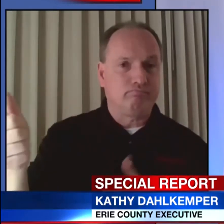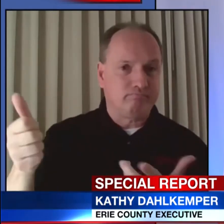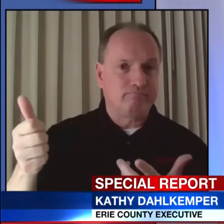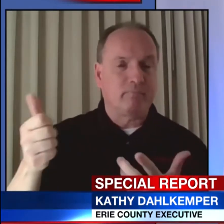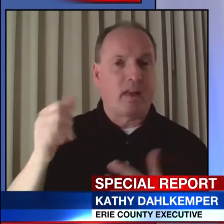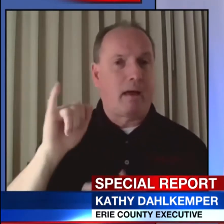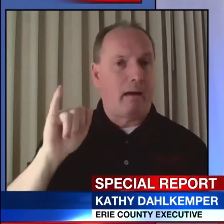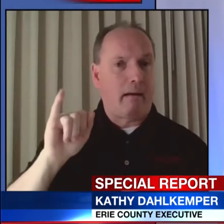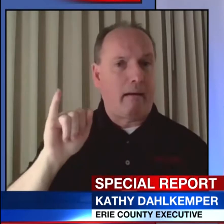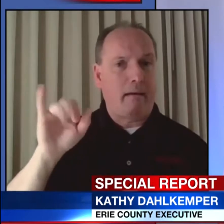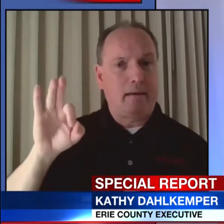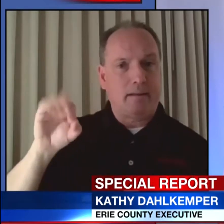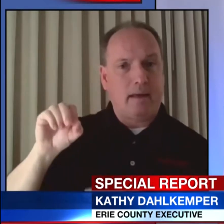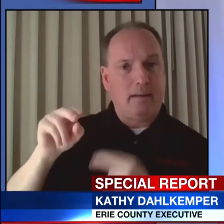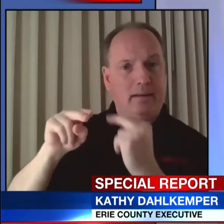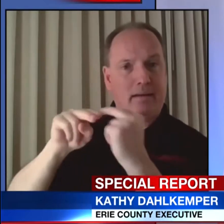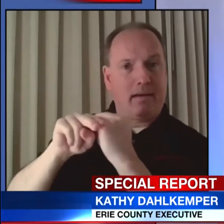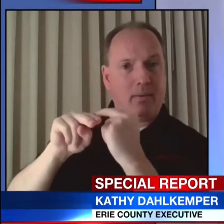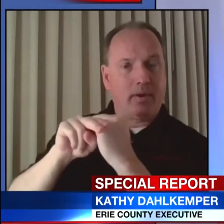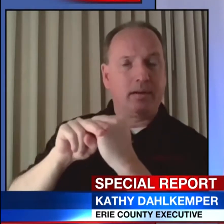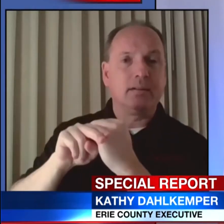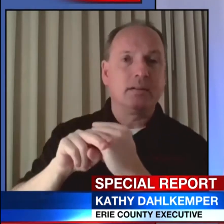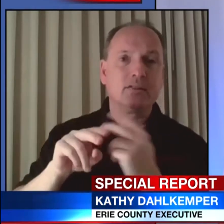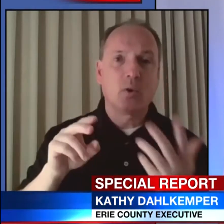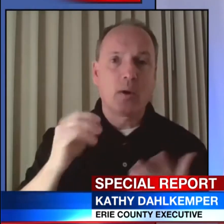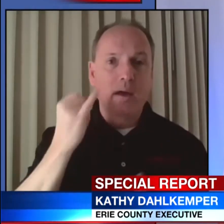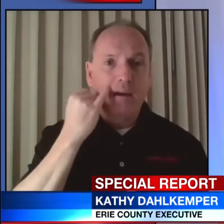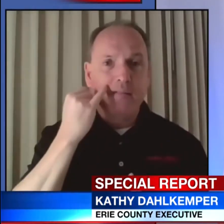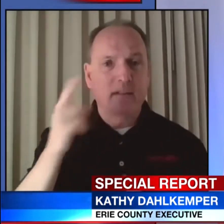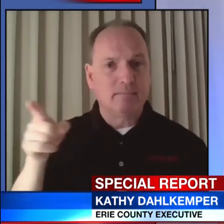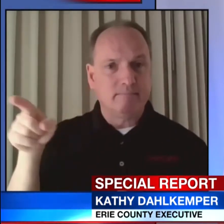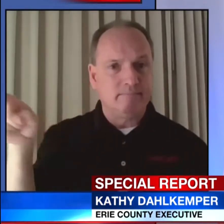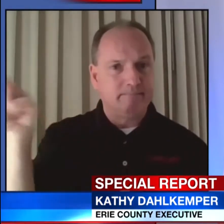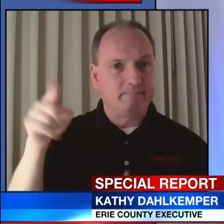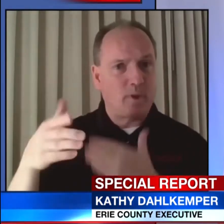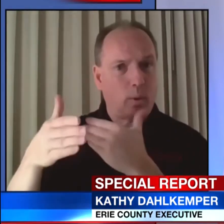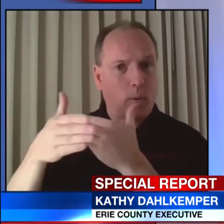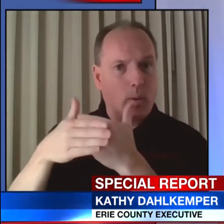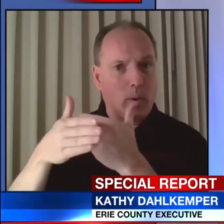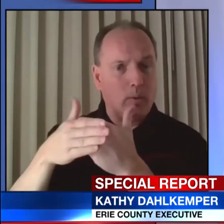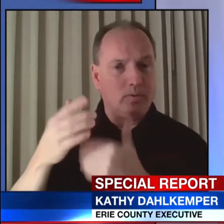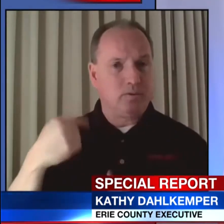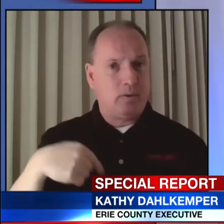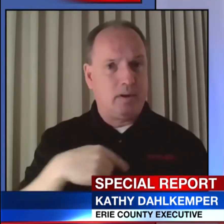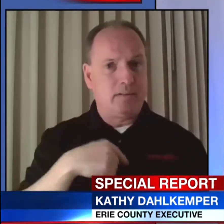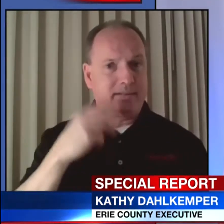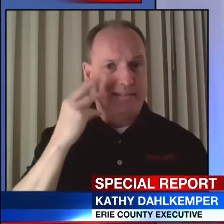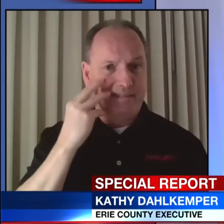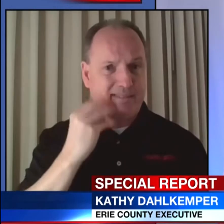LOT OF TRAFFIC BETWEEN US AND NEW YORK STATE, WESTERN PARTICULARLY ALONG I90.